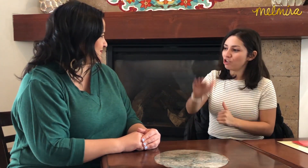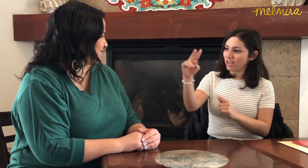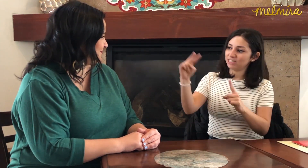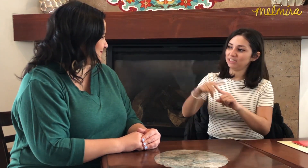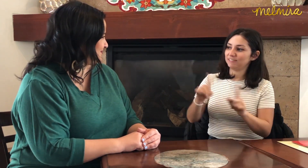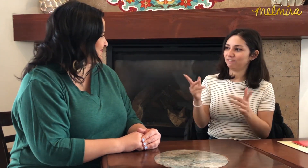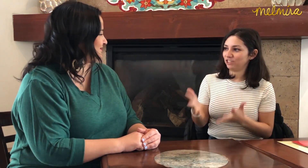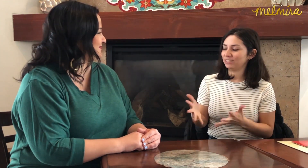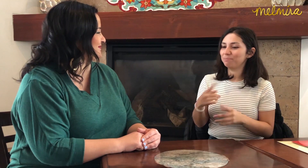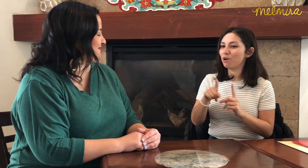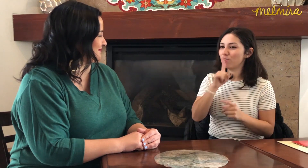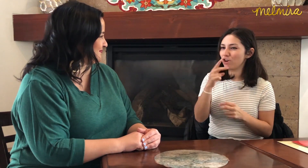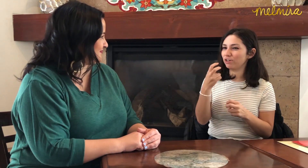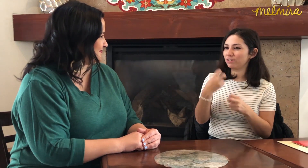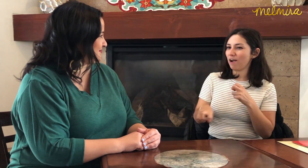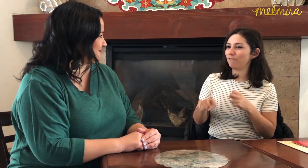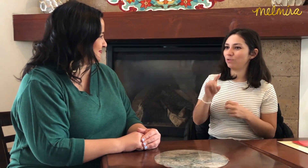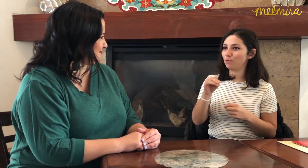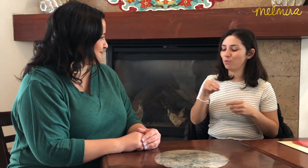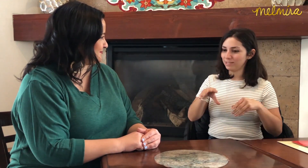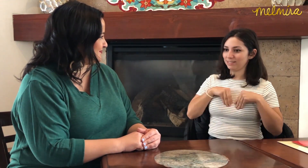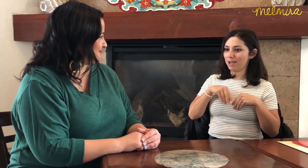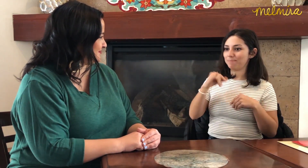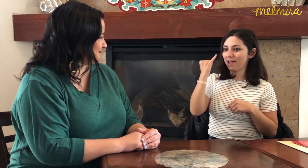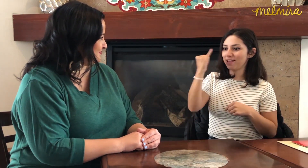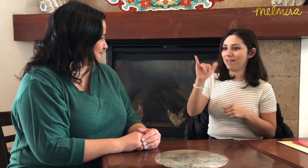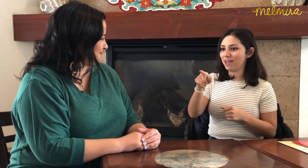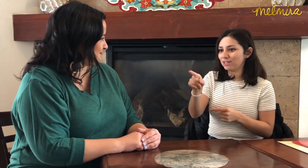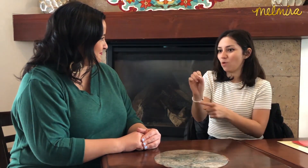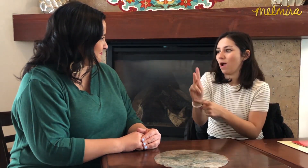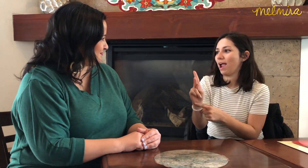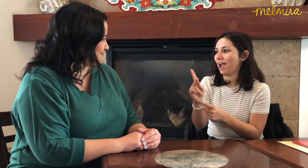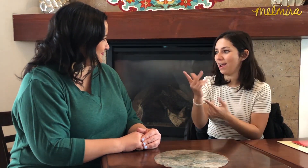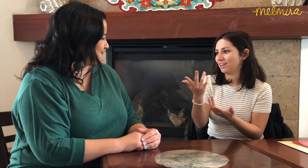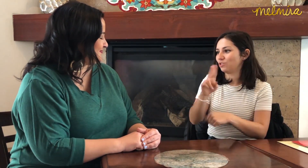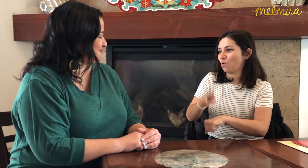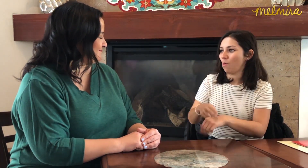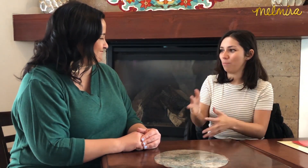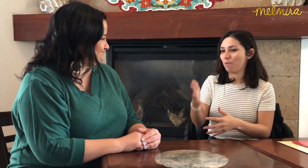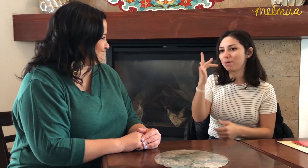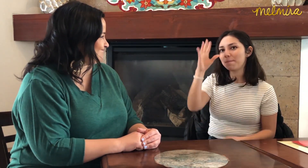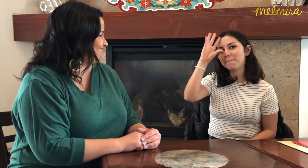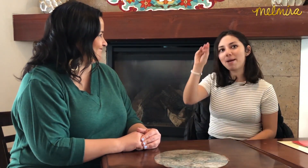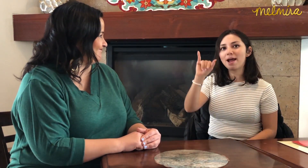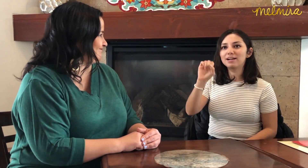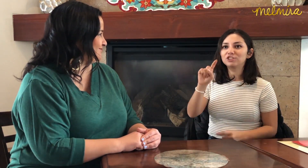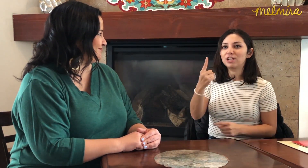because the upbringing and views are just different. It was tough for me to accept the idea that it's OK and it's the norm, like